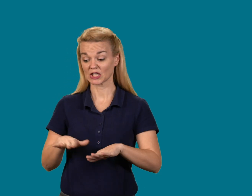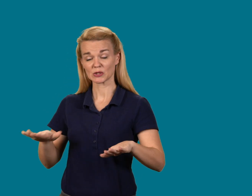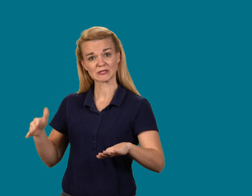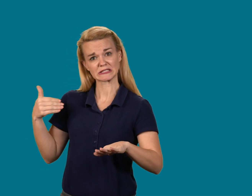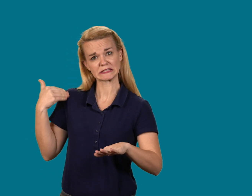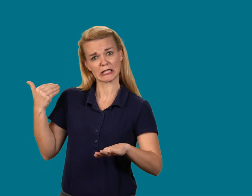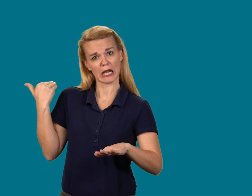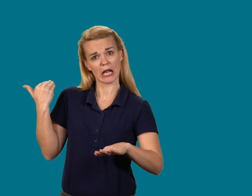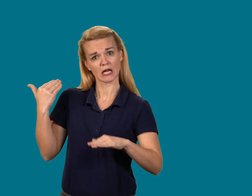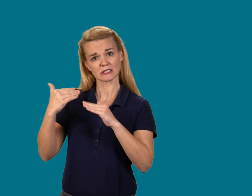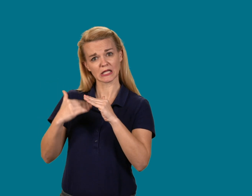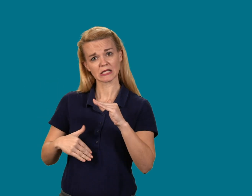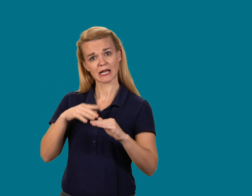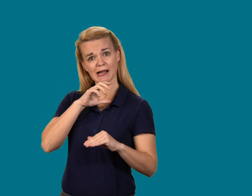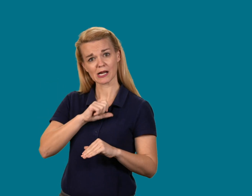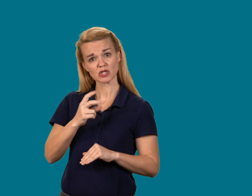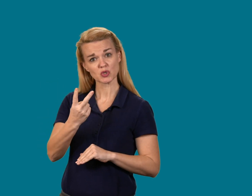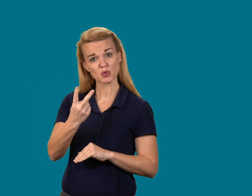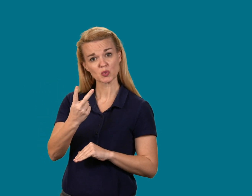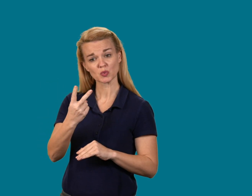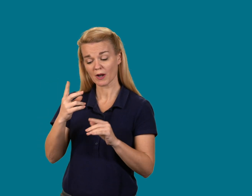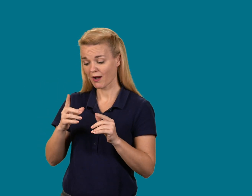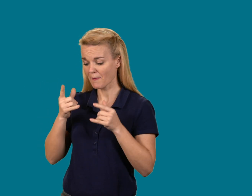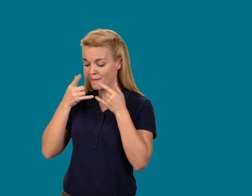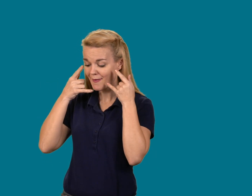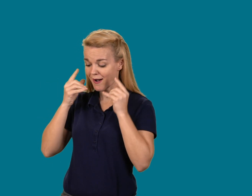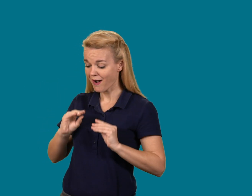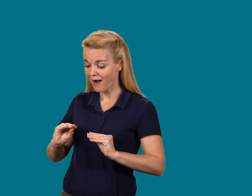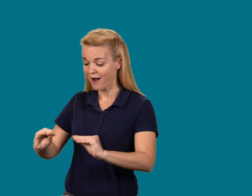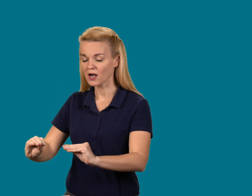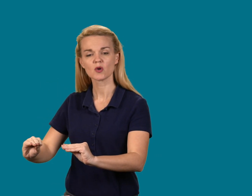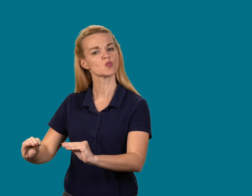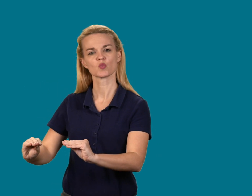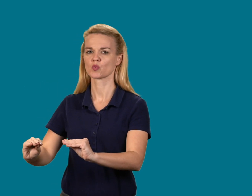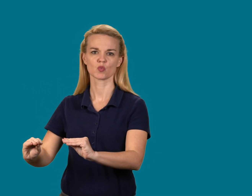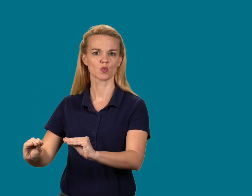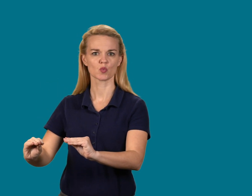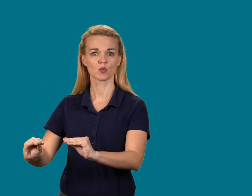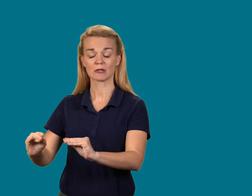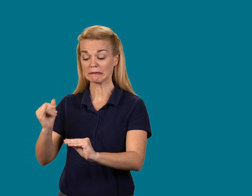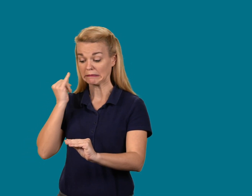Masks should not be placed on children younger than age two